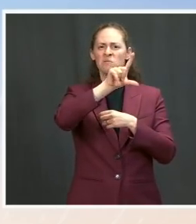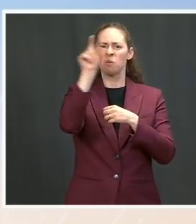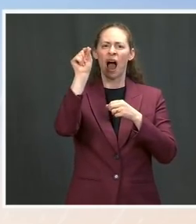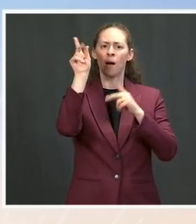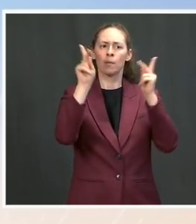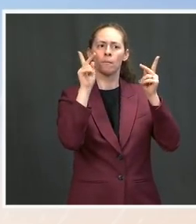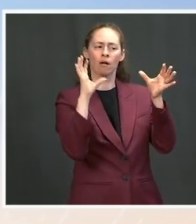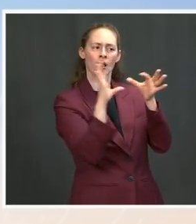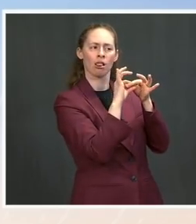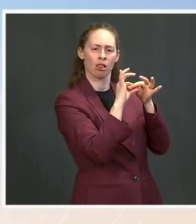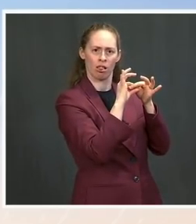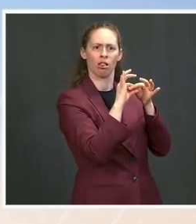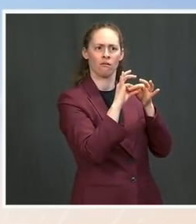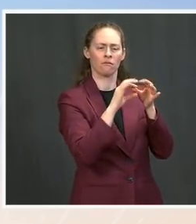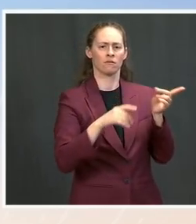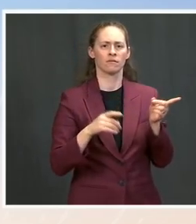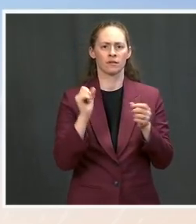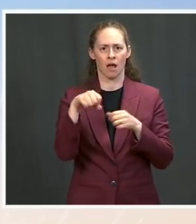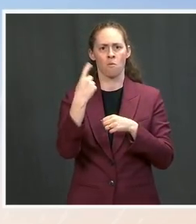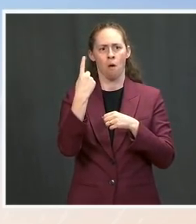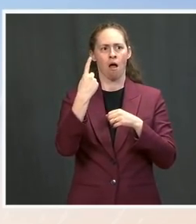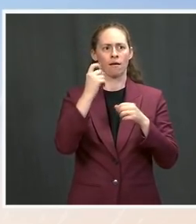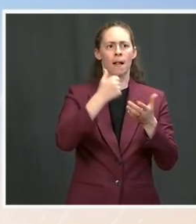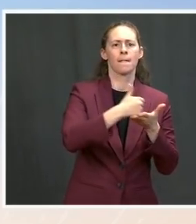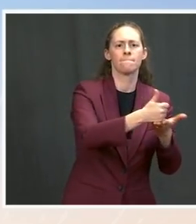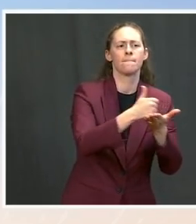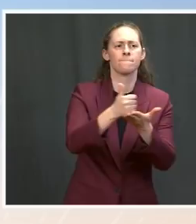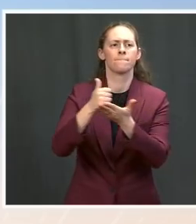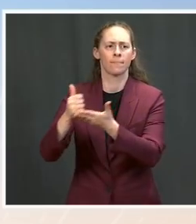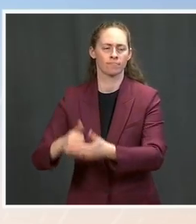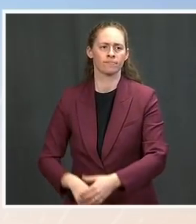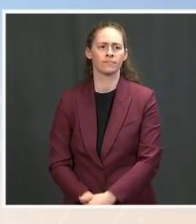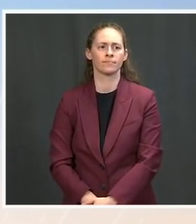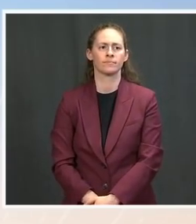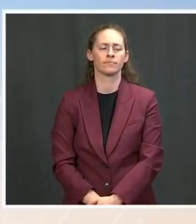and we have an additional 12.5 million N95 masks available